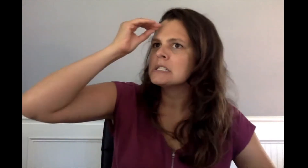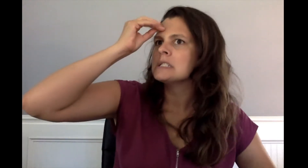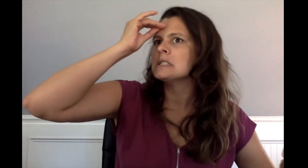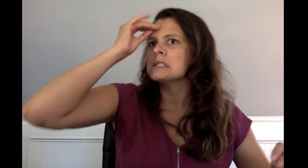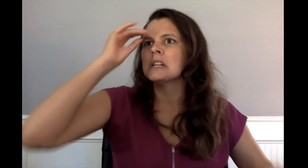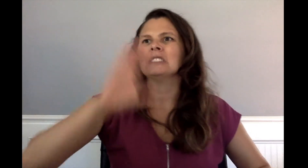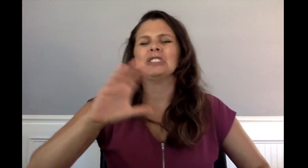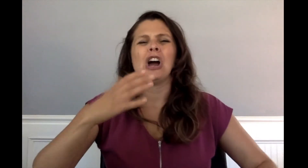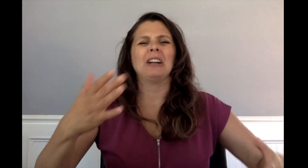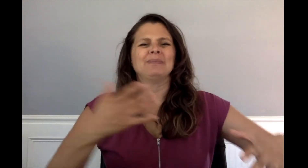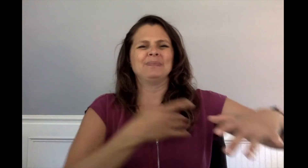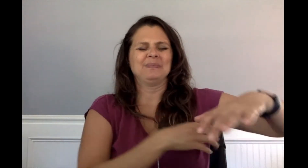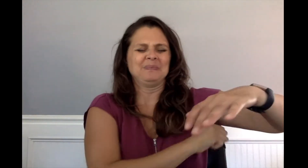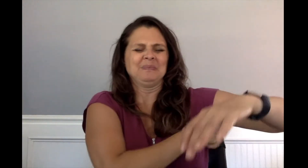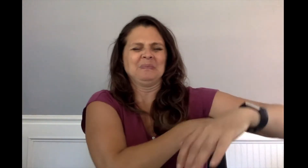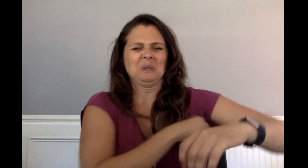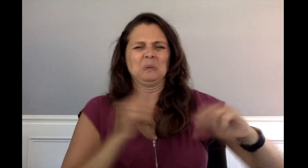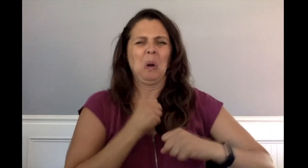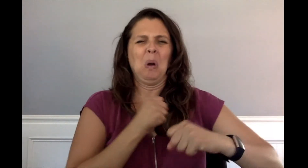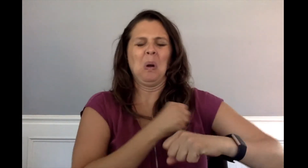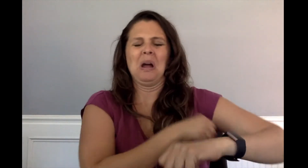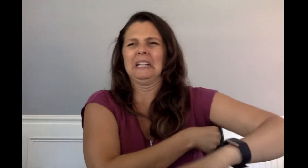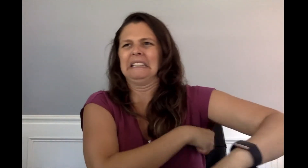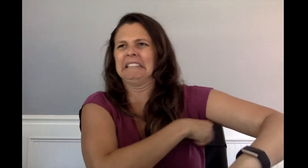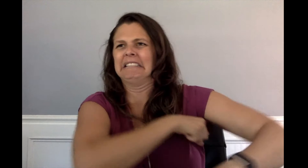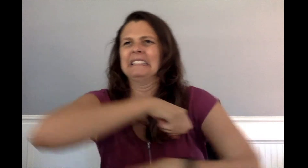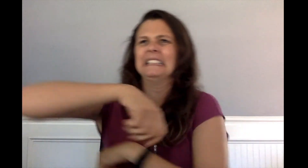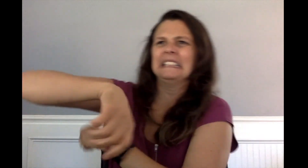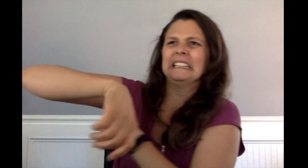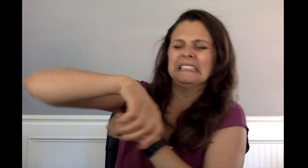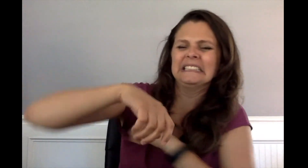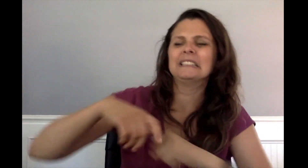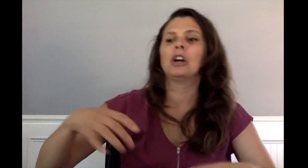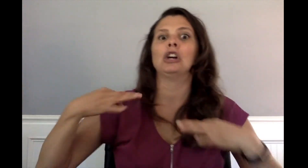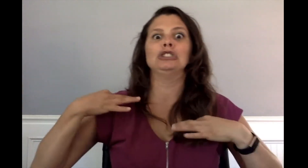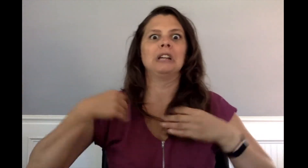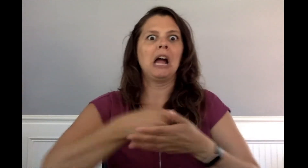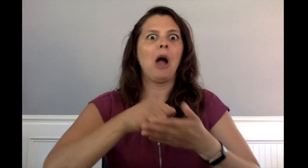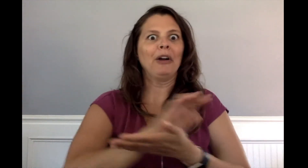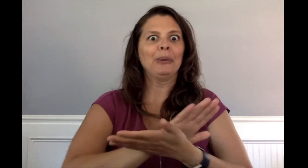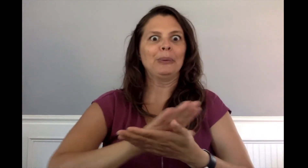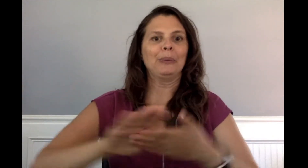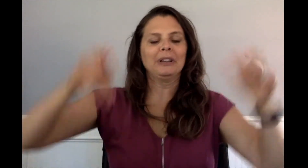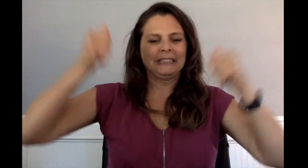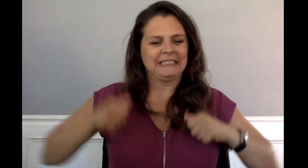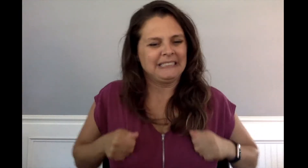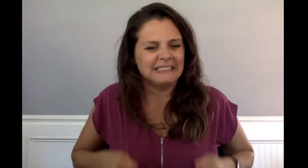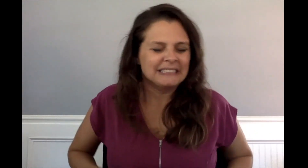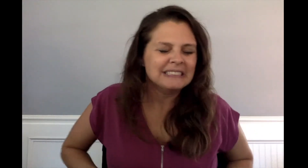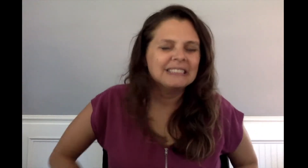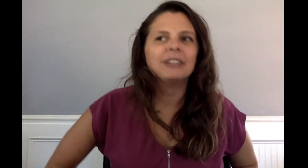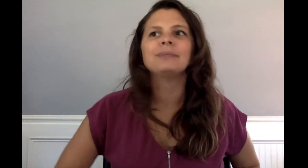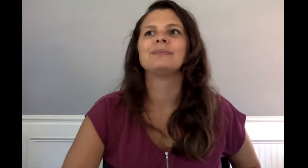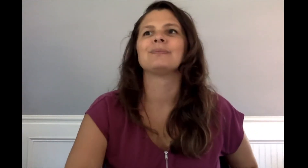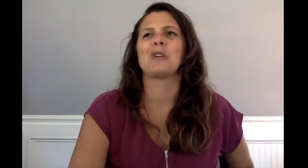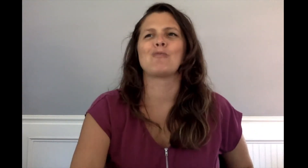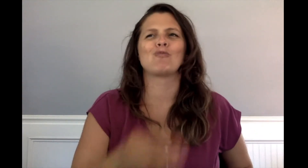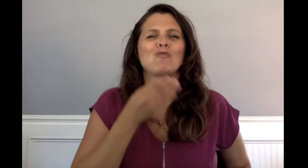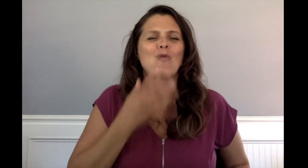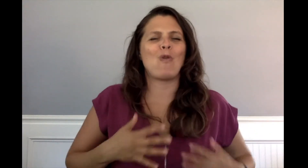Charlie dabbed cold deodorant under his arms and pulled on his iron-warmed shirt.